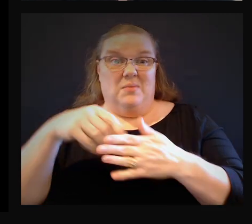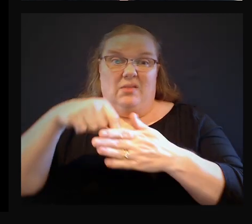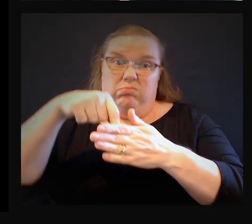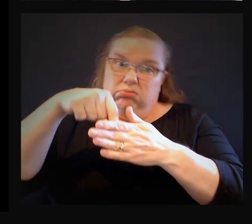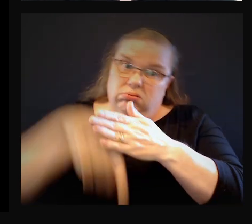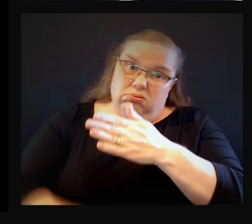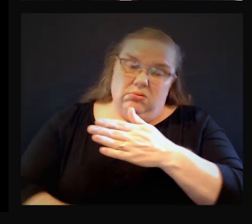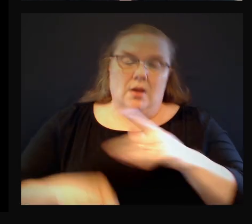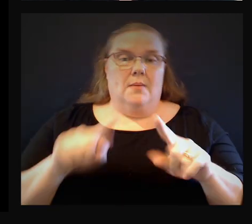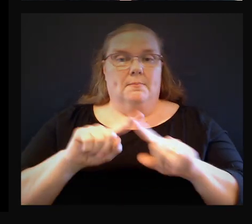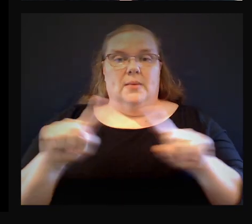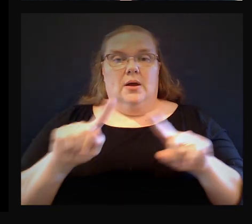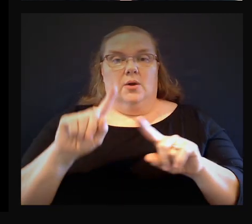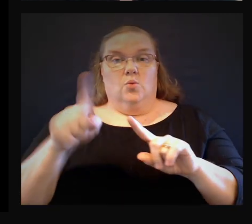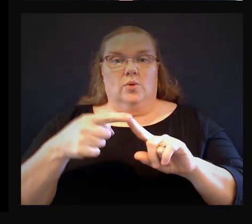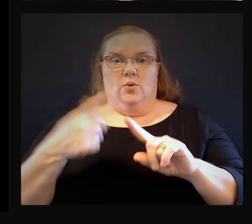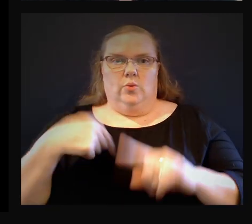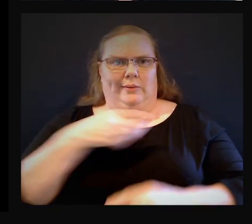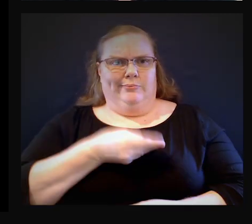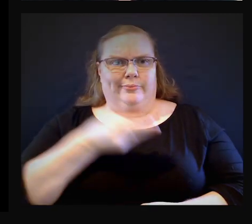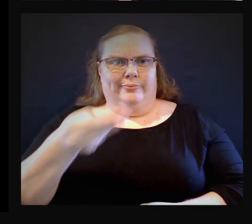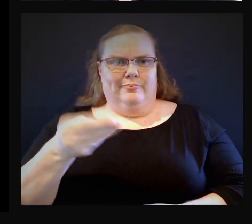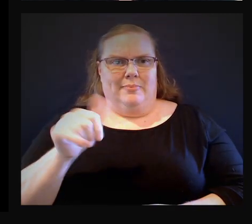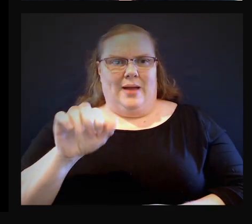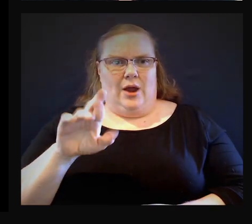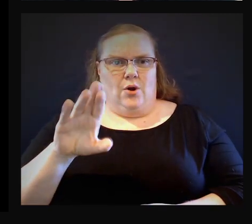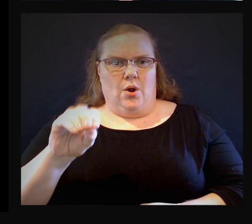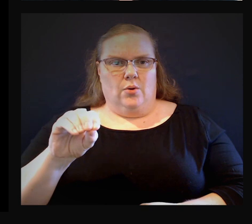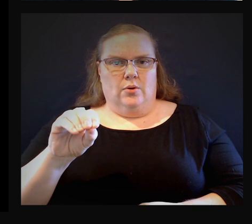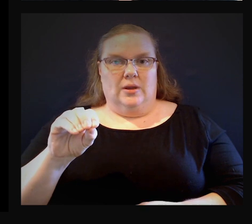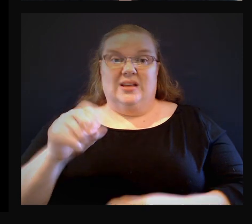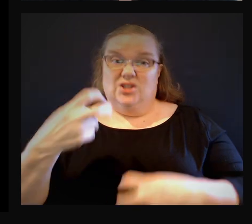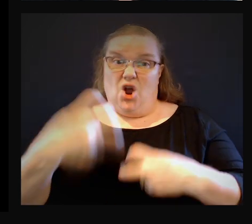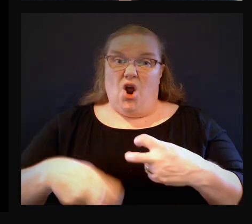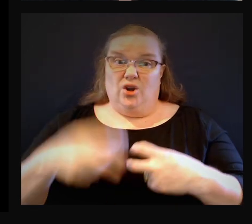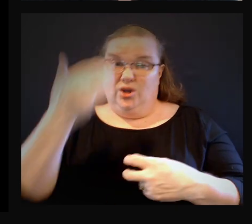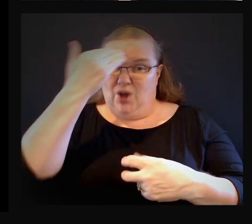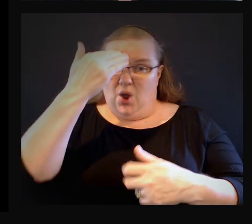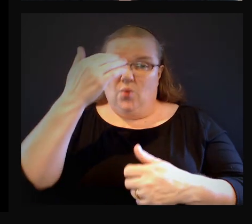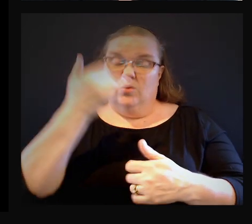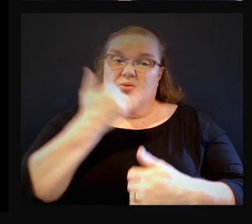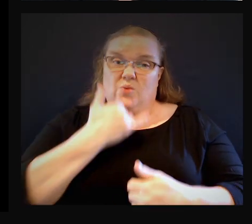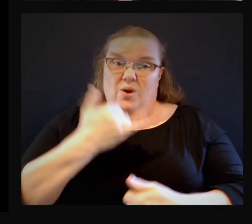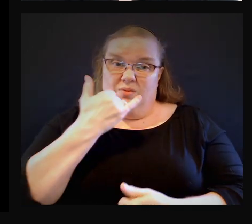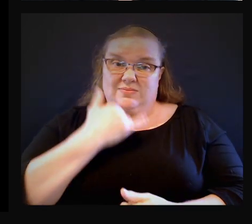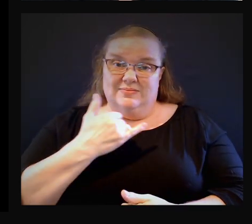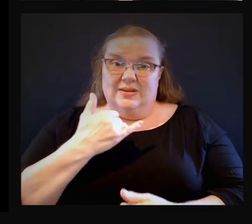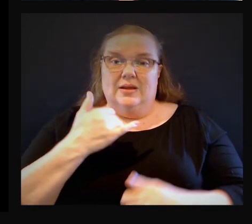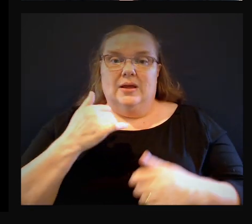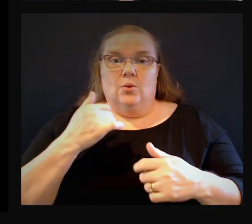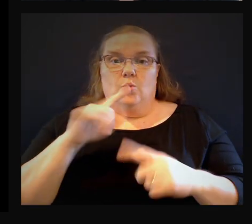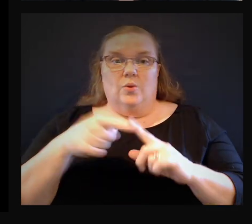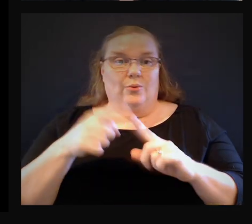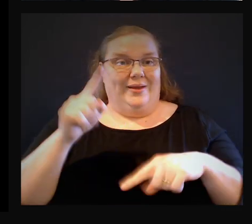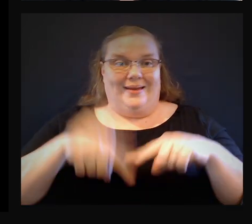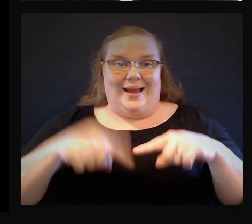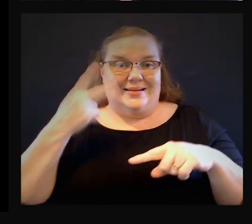As a result, when passing the wrong arguments to a macro, it can be very hard to know what's wrong when we can't see the fully expanded code as produced by the macro.